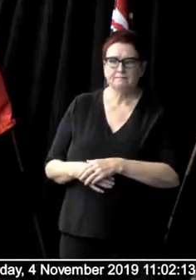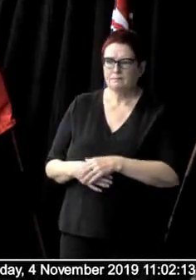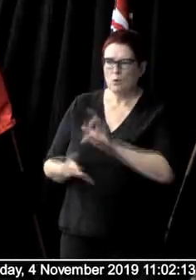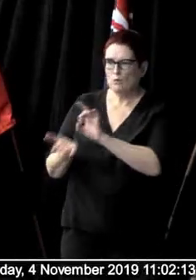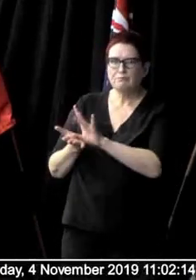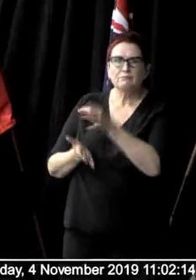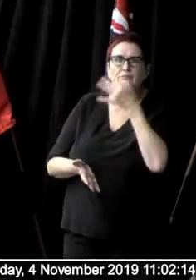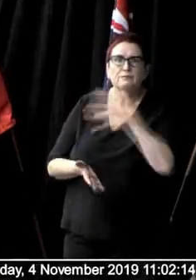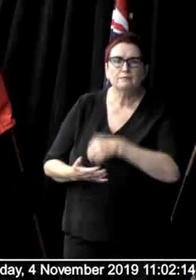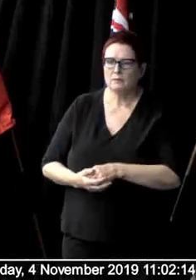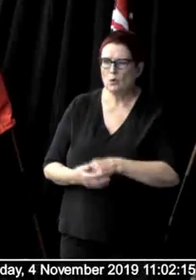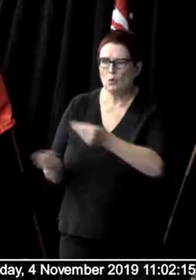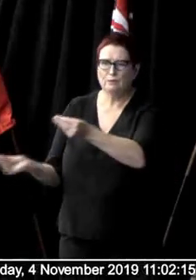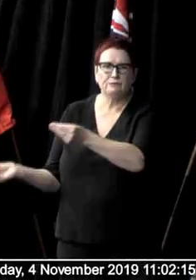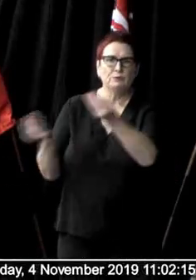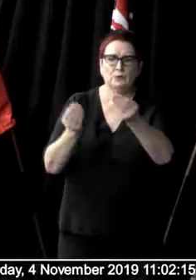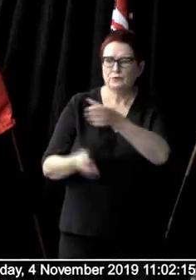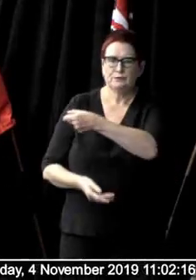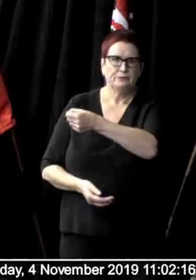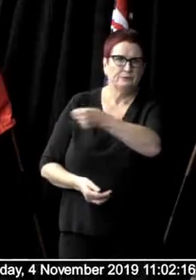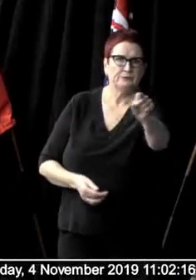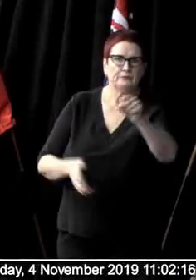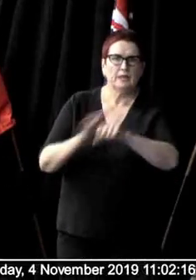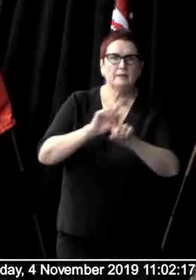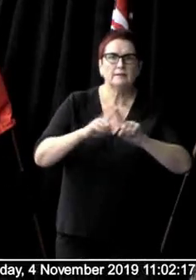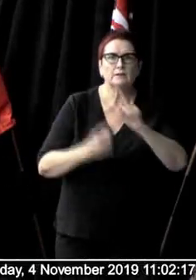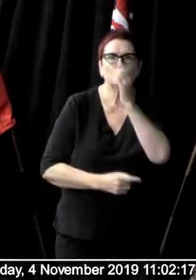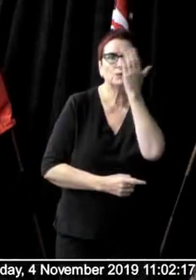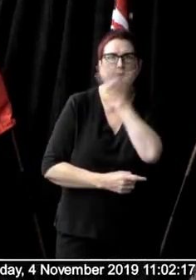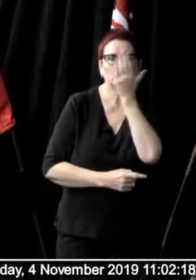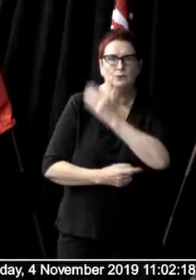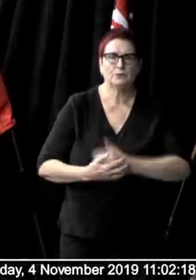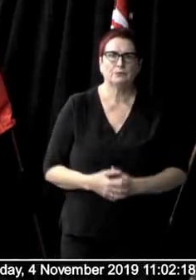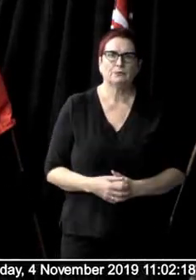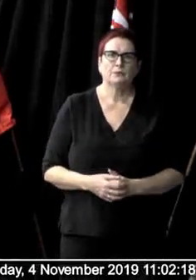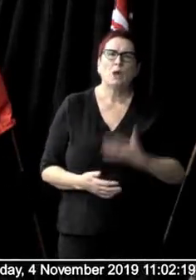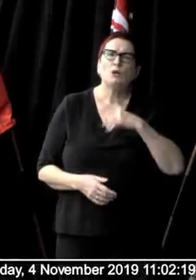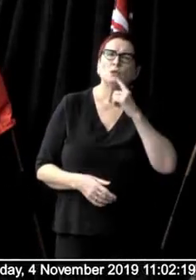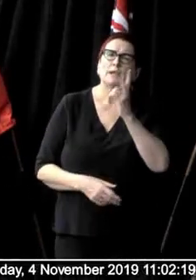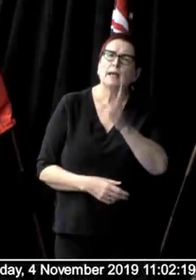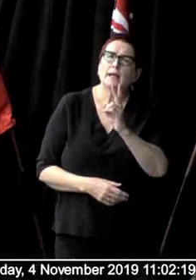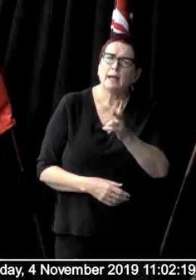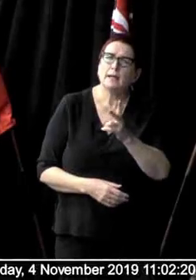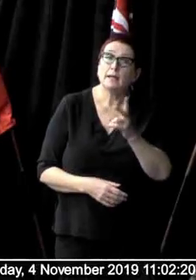along to another school. Can I again say at this point these are submissions from across Australia.